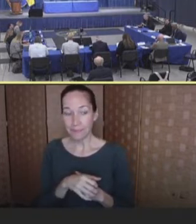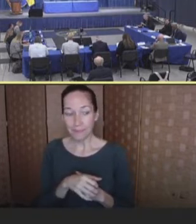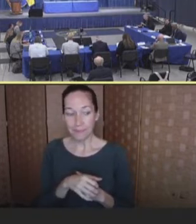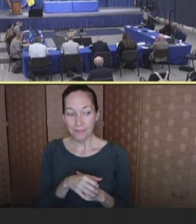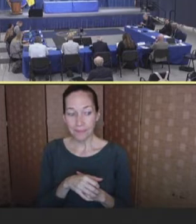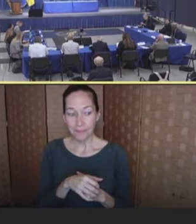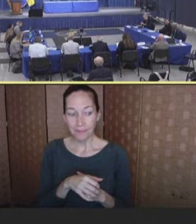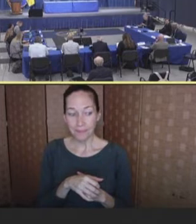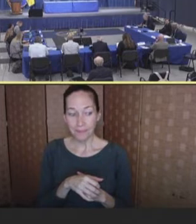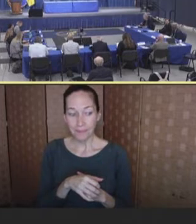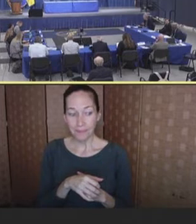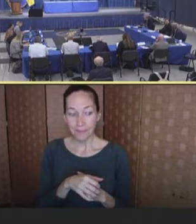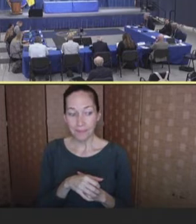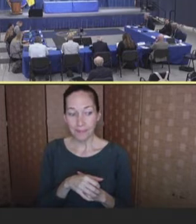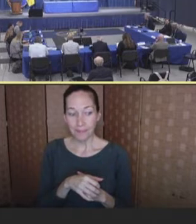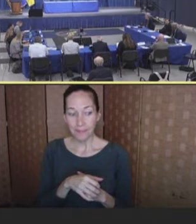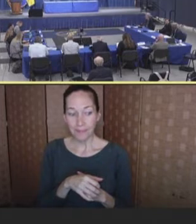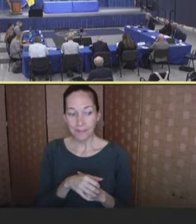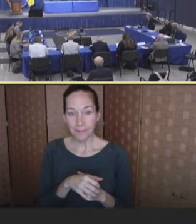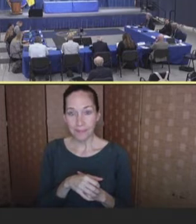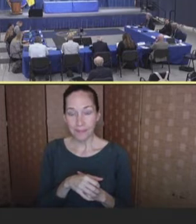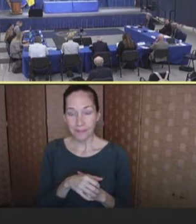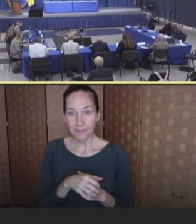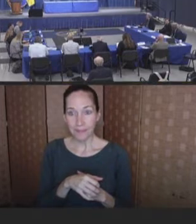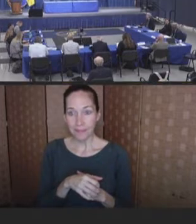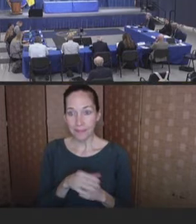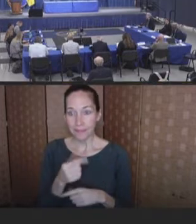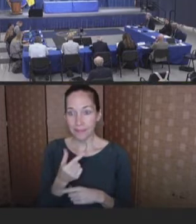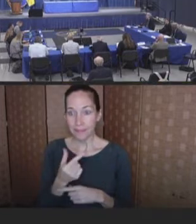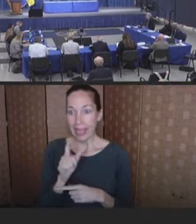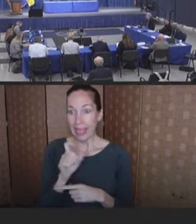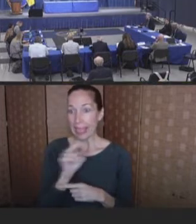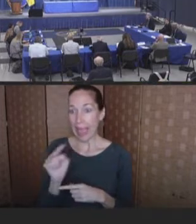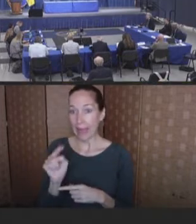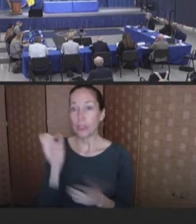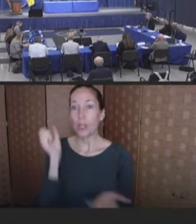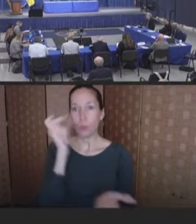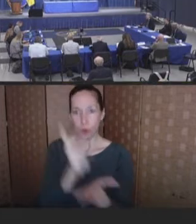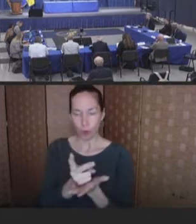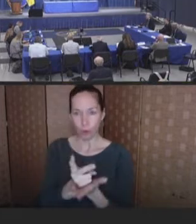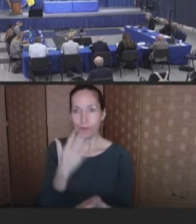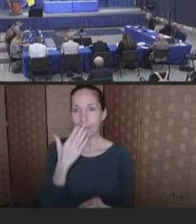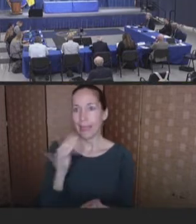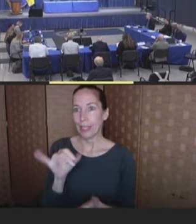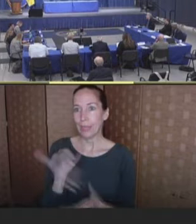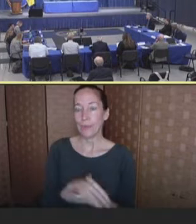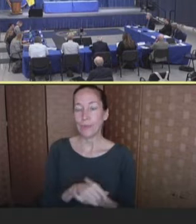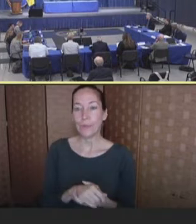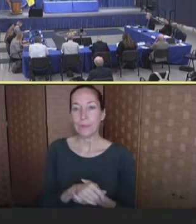Leonard Friedland: Approve. Ann Aikin: Thank you. Daniel Hoft.